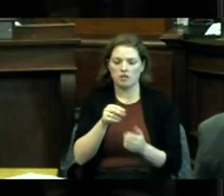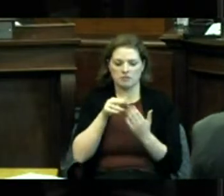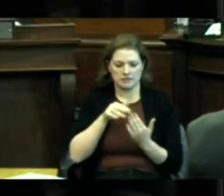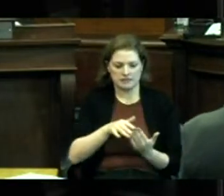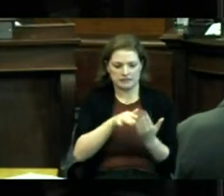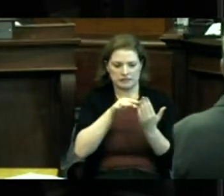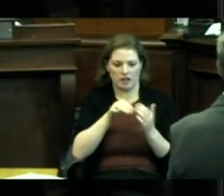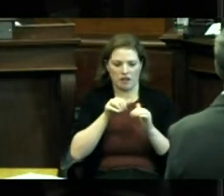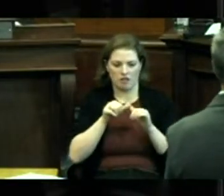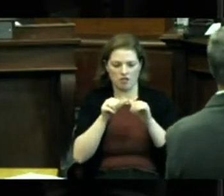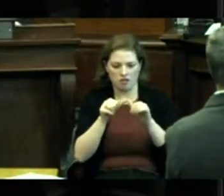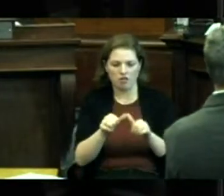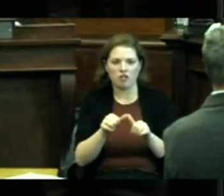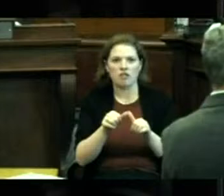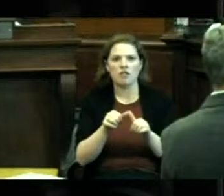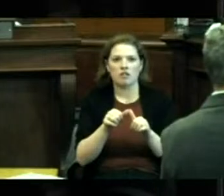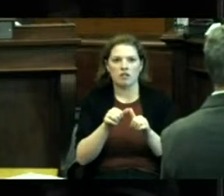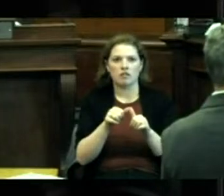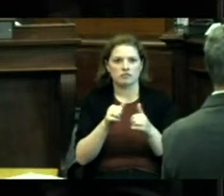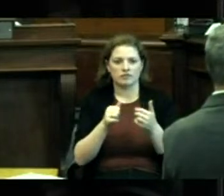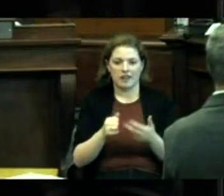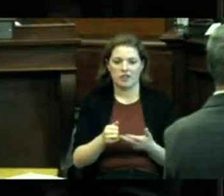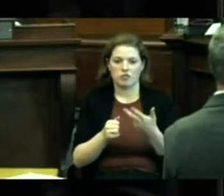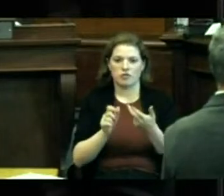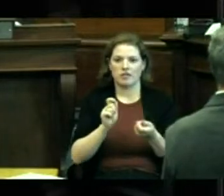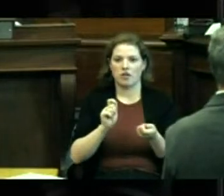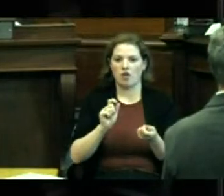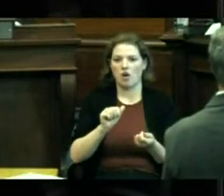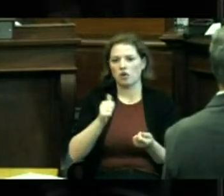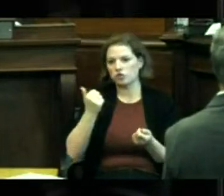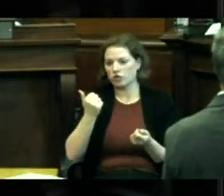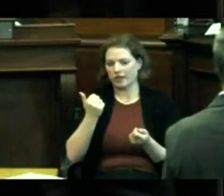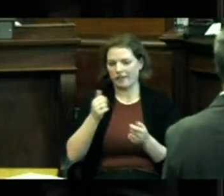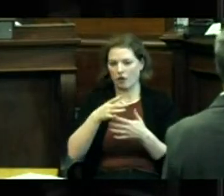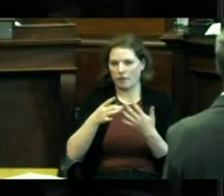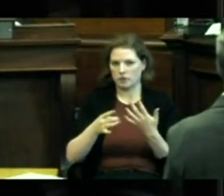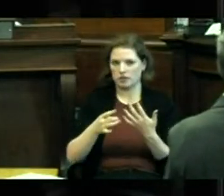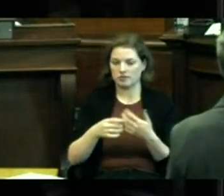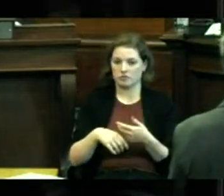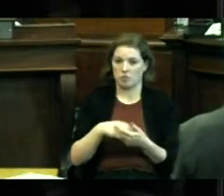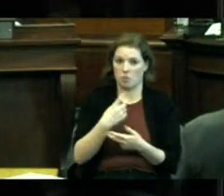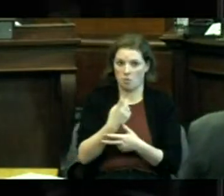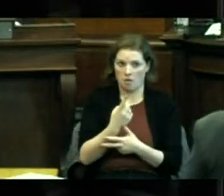to that. So in 2020, as we were